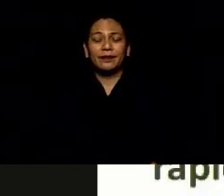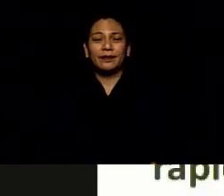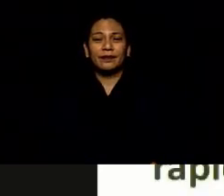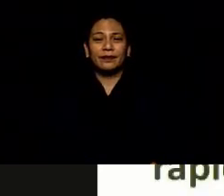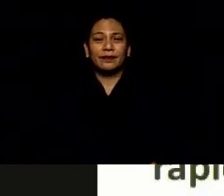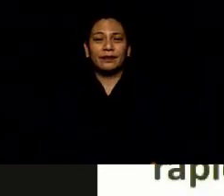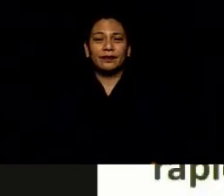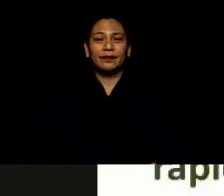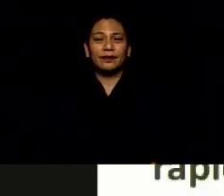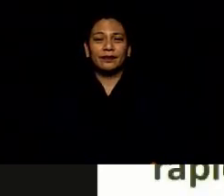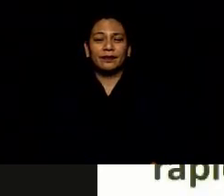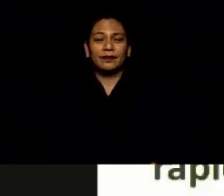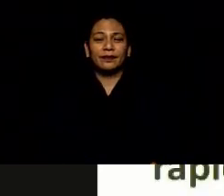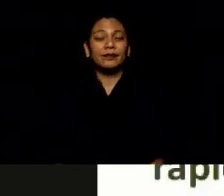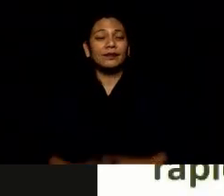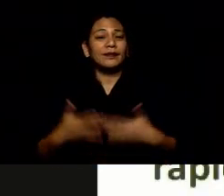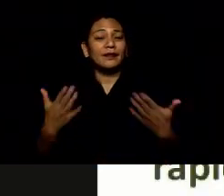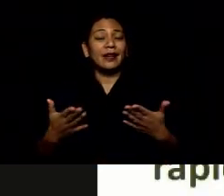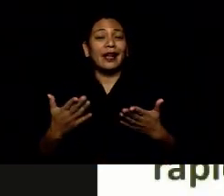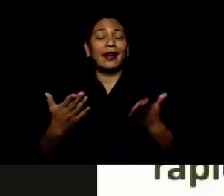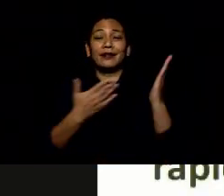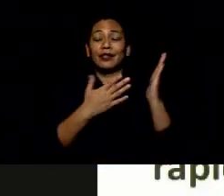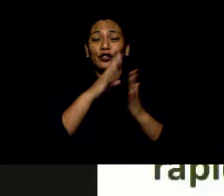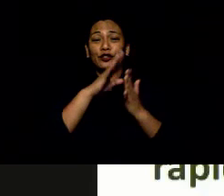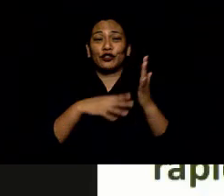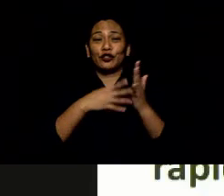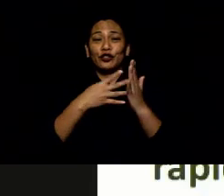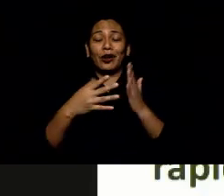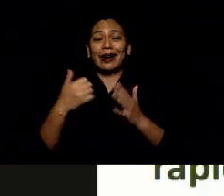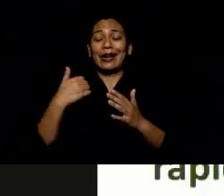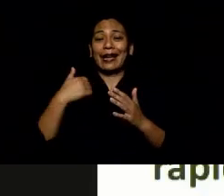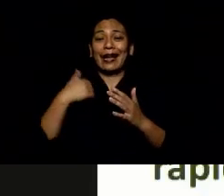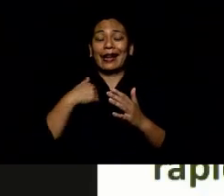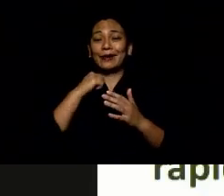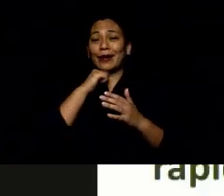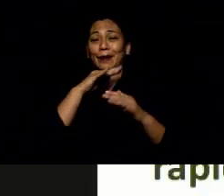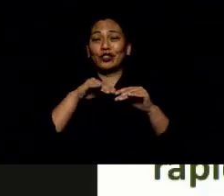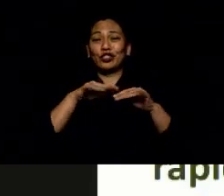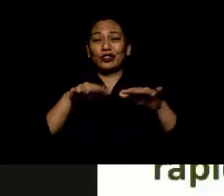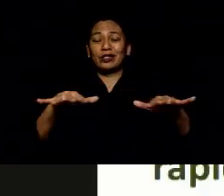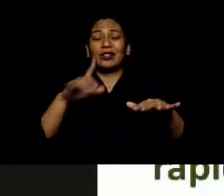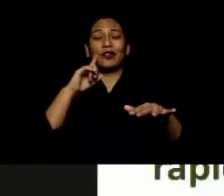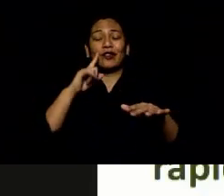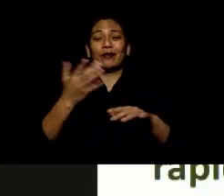So here I have Canada's emissions from 1990 to 2017.